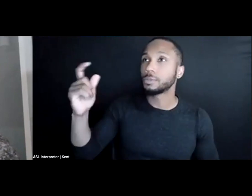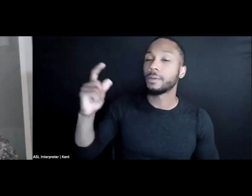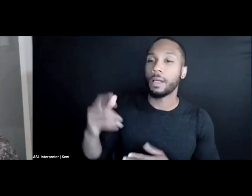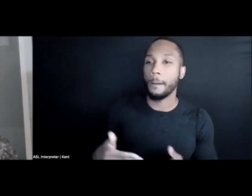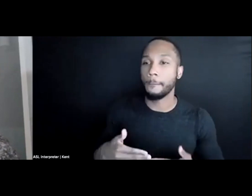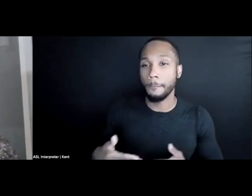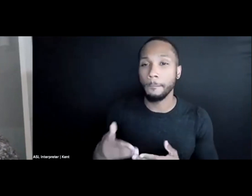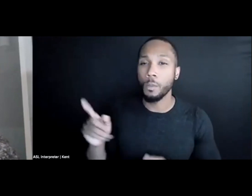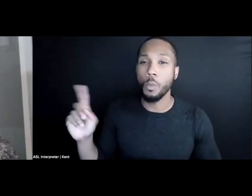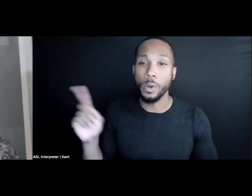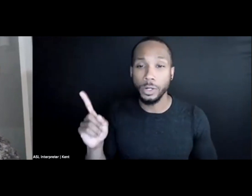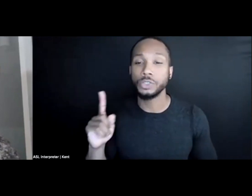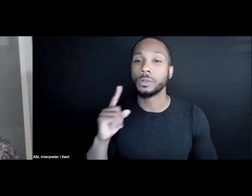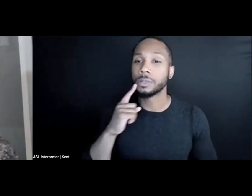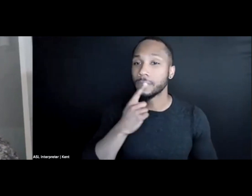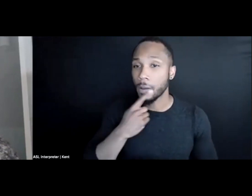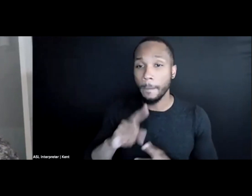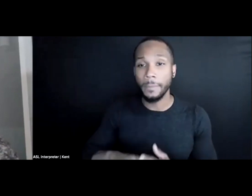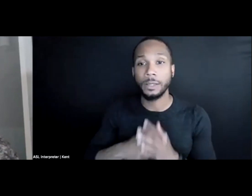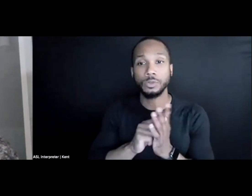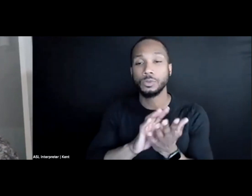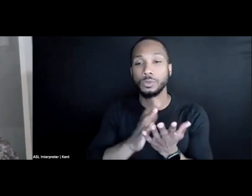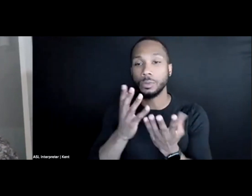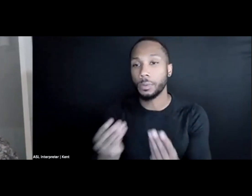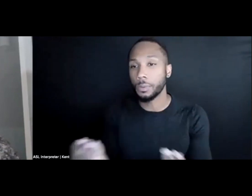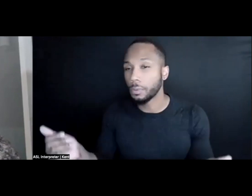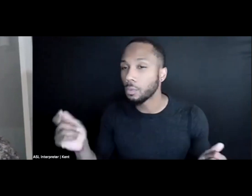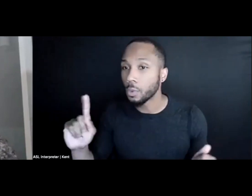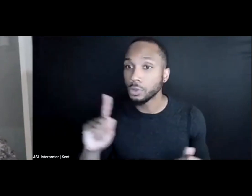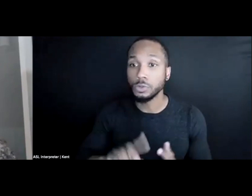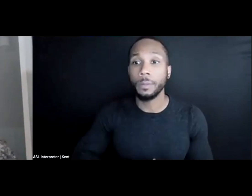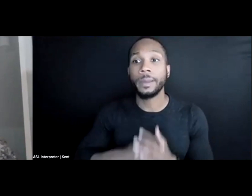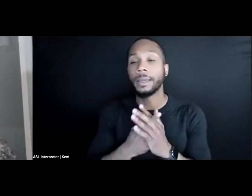Where did your saliva begin to grow mute? Where did you begin to stray in your nightmare?